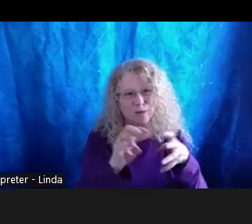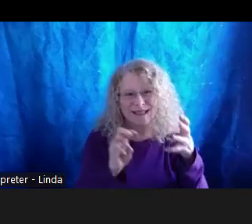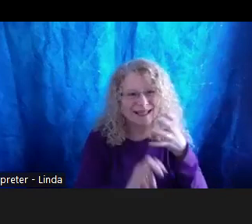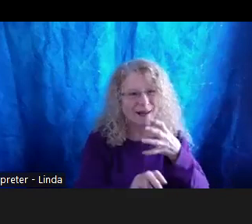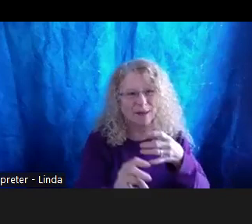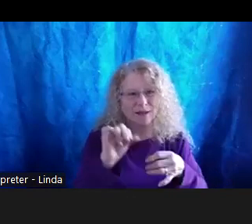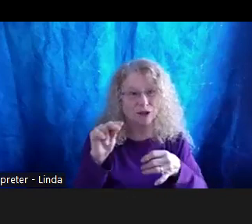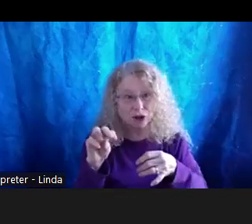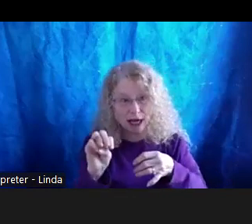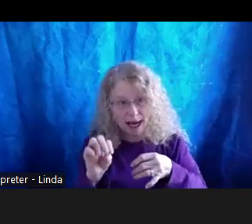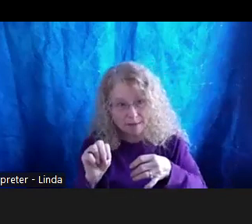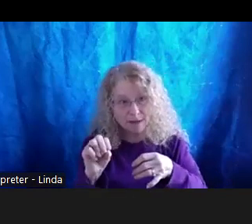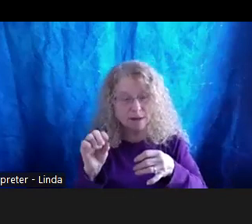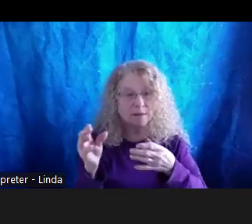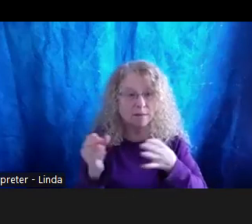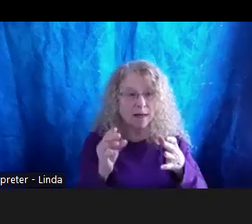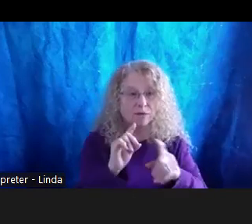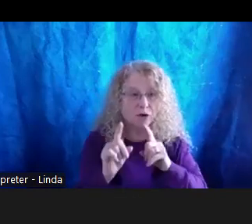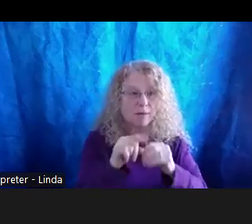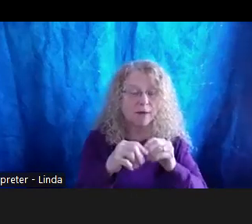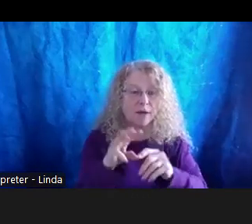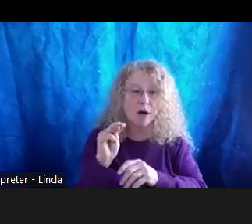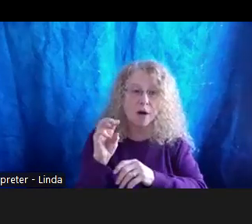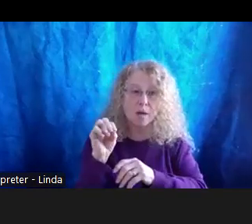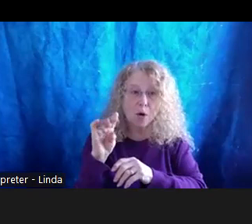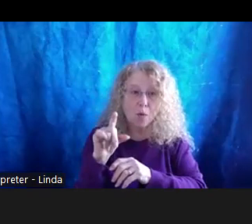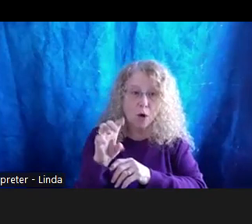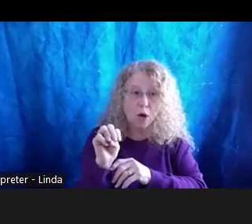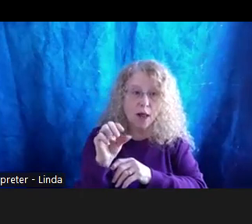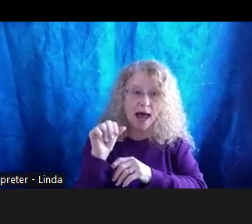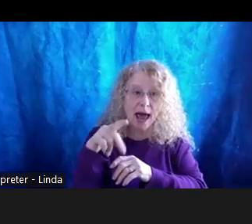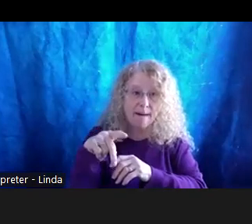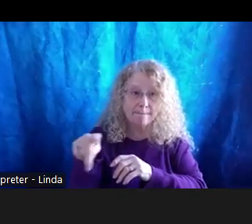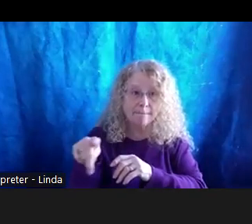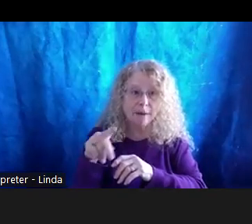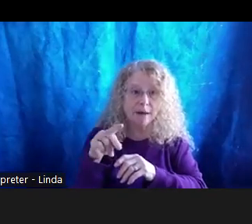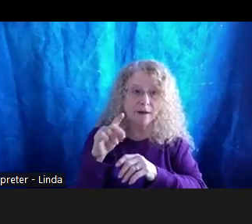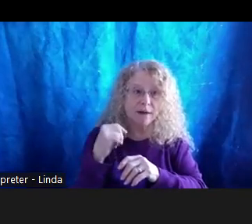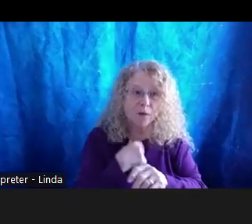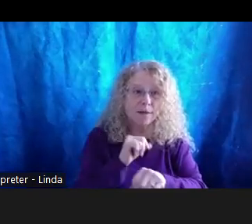TO SPEAK ON THE MOBILE APPLICATION THAT HAS BEEN IN THE WORKS FOR THE ONE SYSTEM.